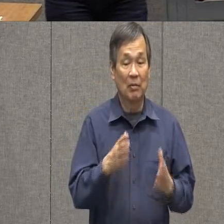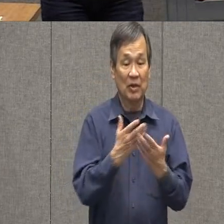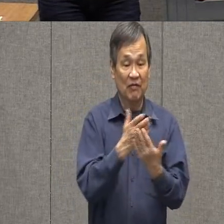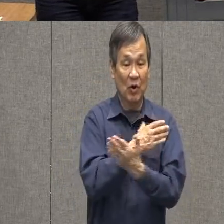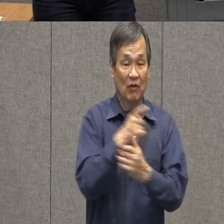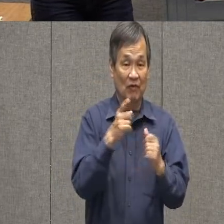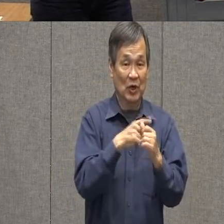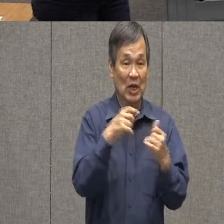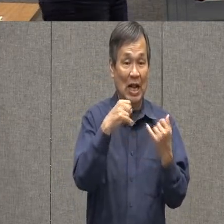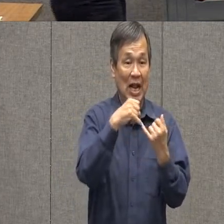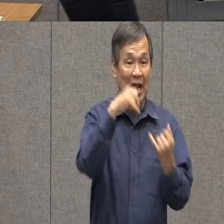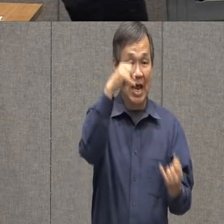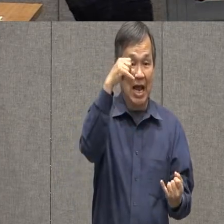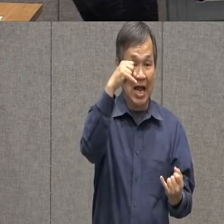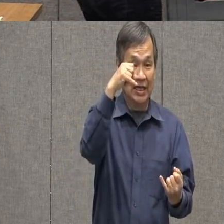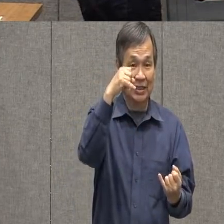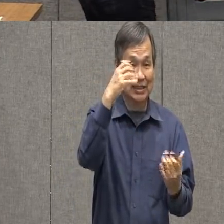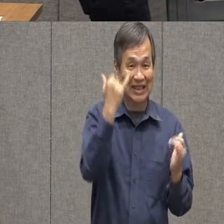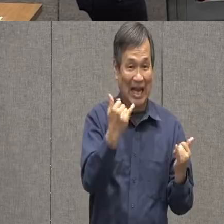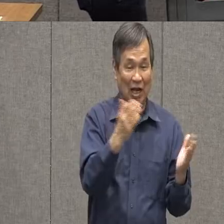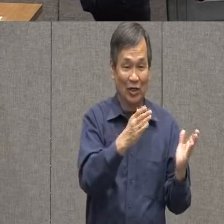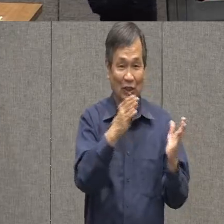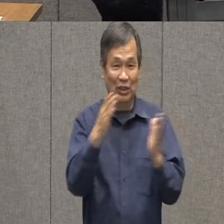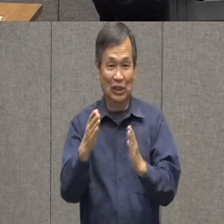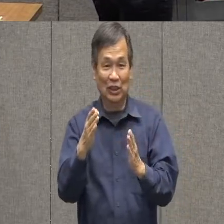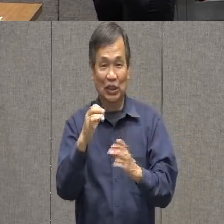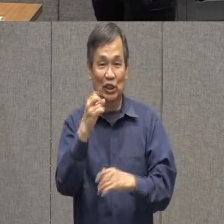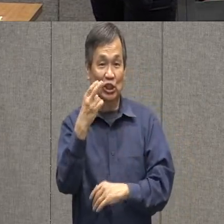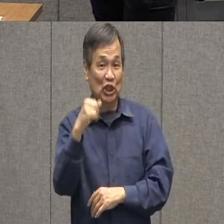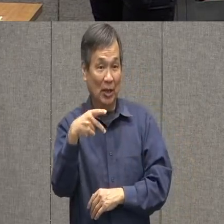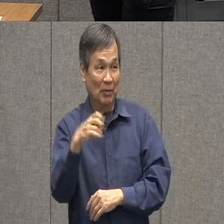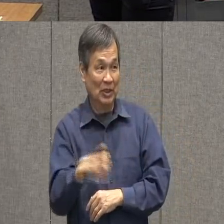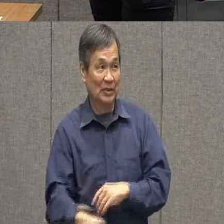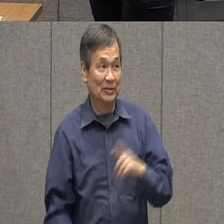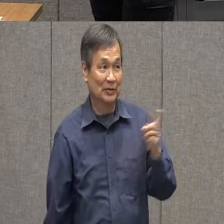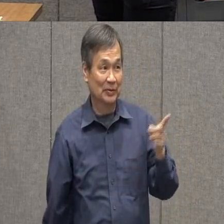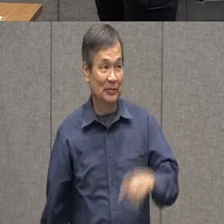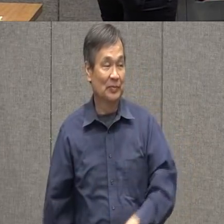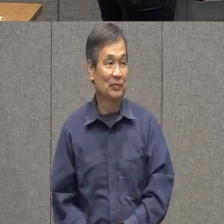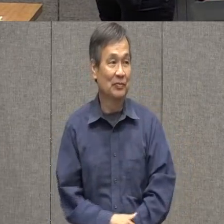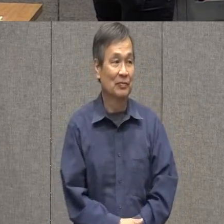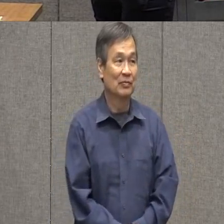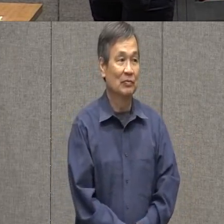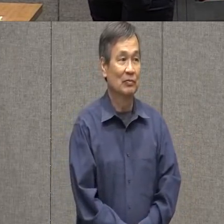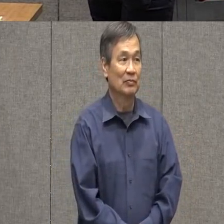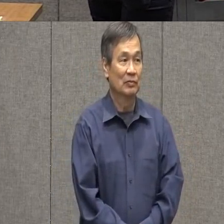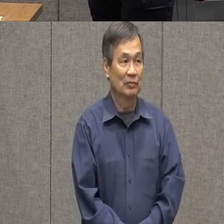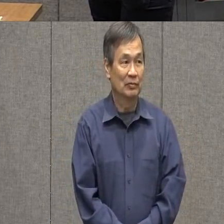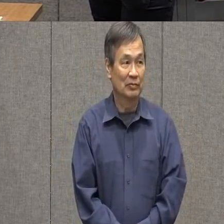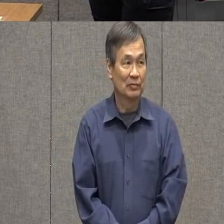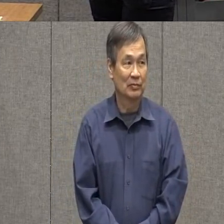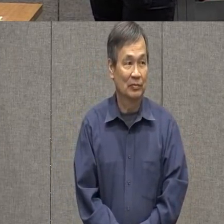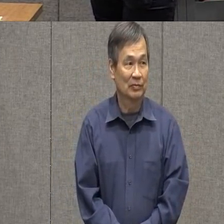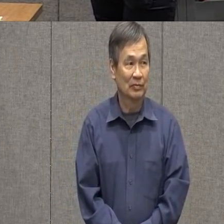So, to give you your example, let me draw stick person real quick. Now, this is where it gets fun for us, Ms. Ley